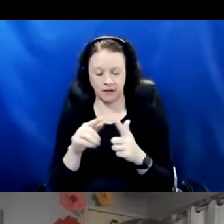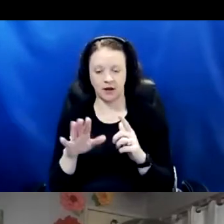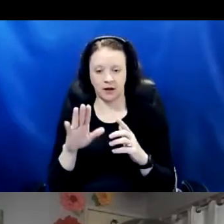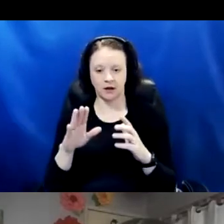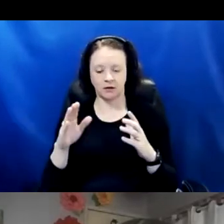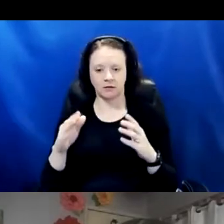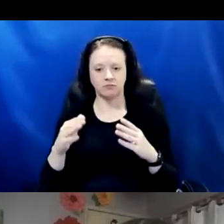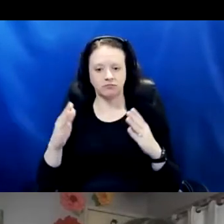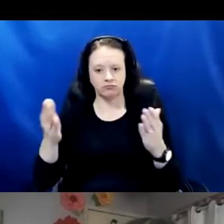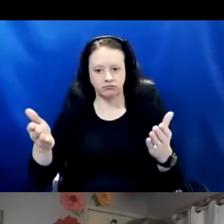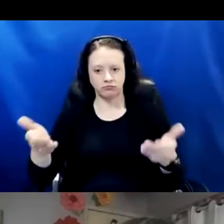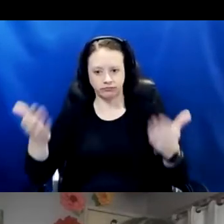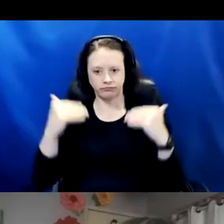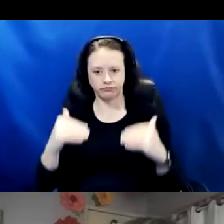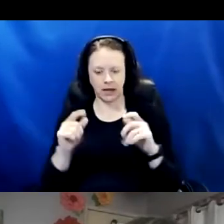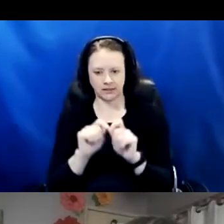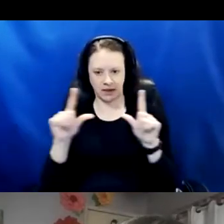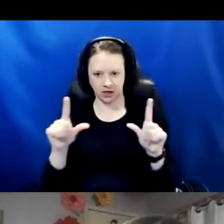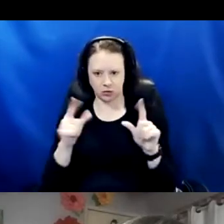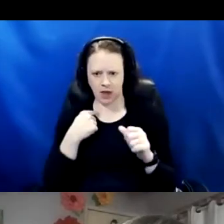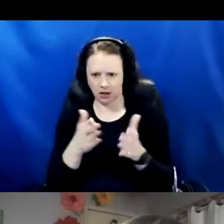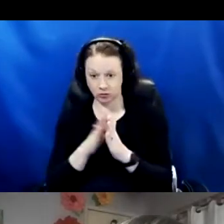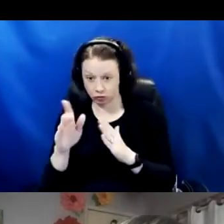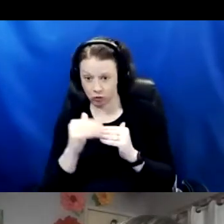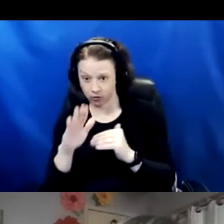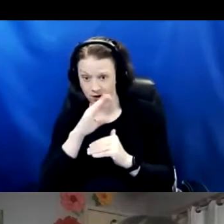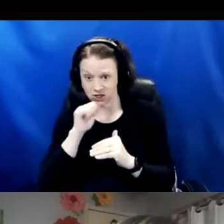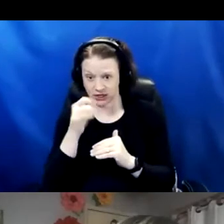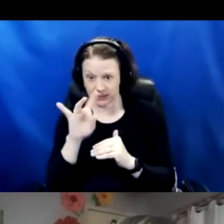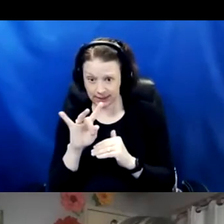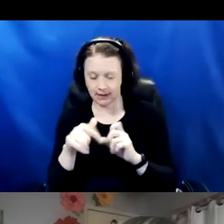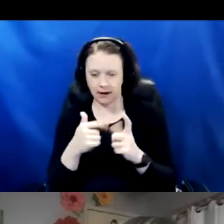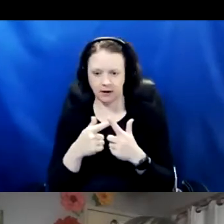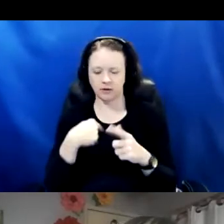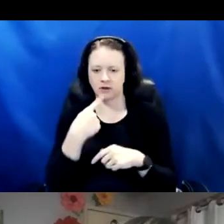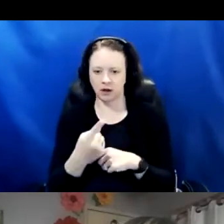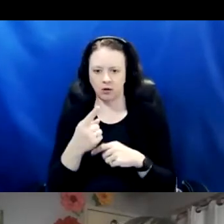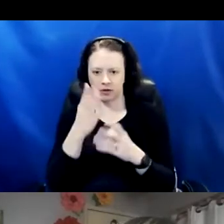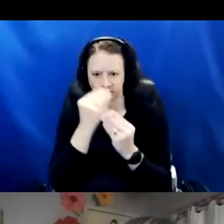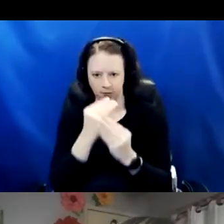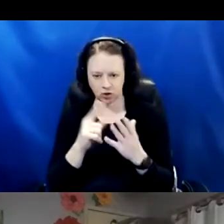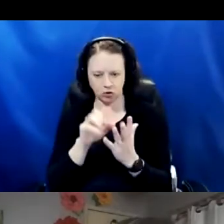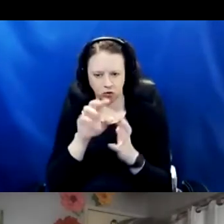that will ask you, you know, if you're over 18, telling you that the information you're entering is accurate to the best